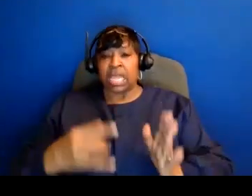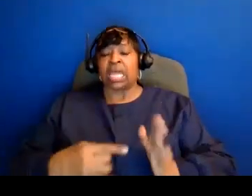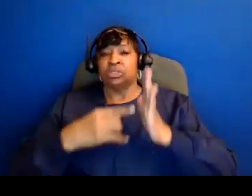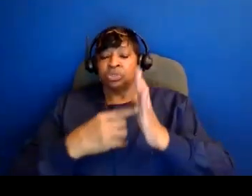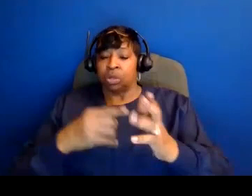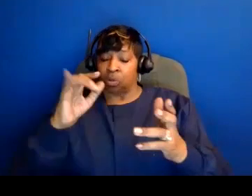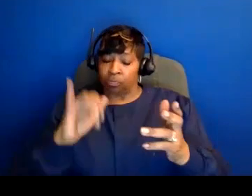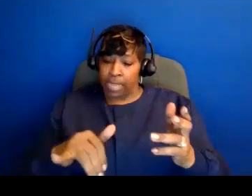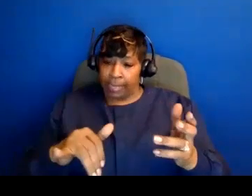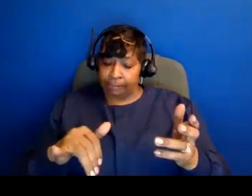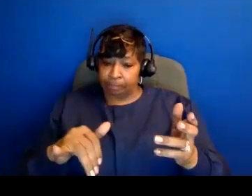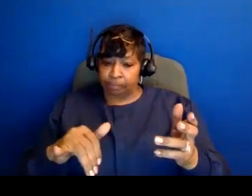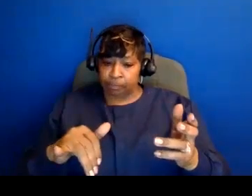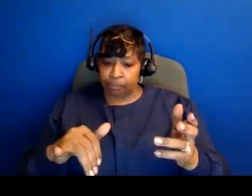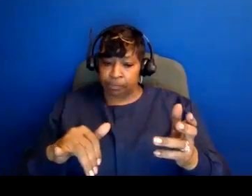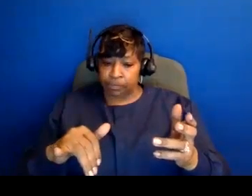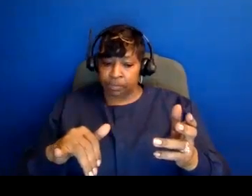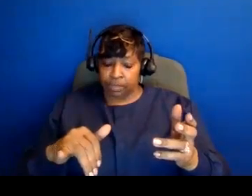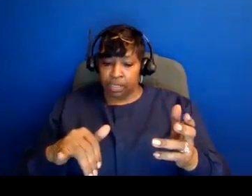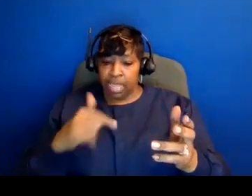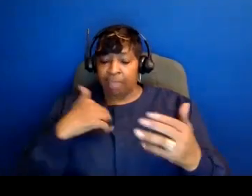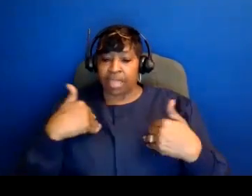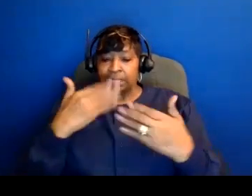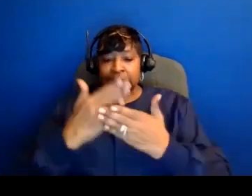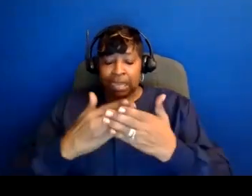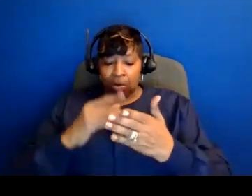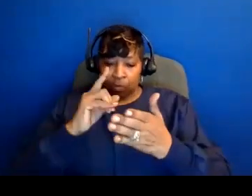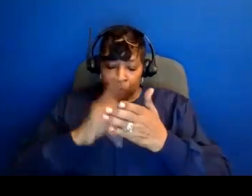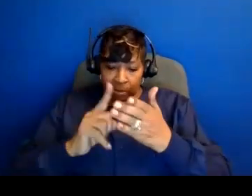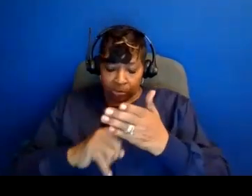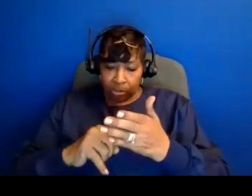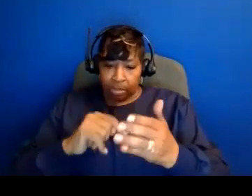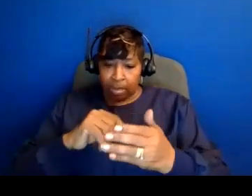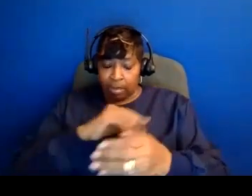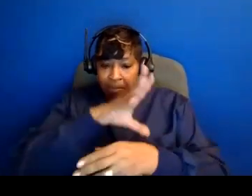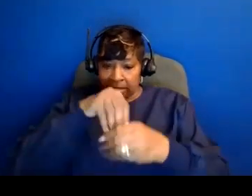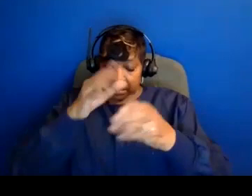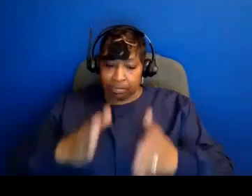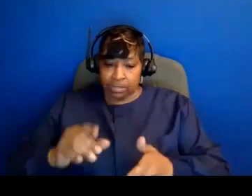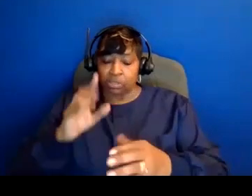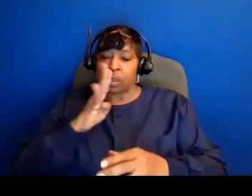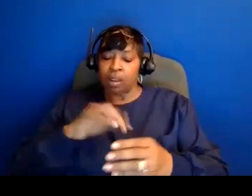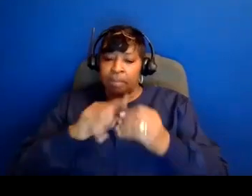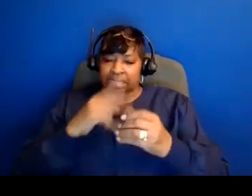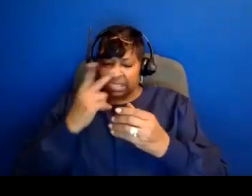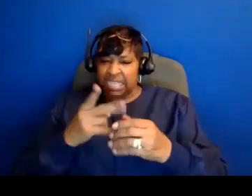lauravanpuymbrouck: actually think that this is a really intriguing community, because some of my own research that looks at